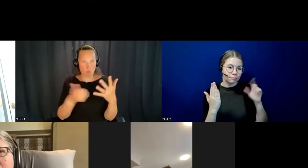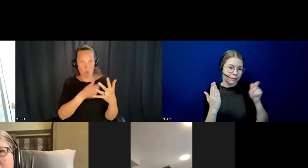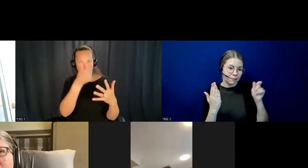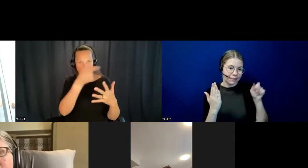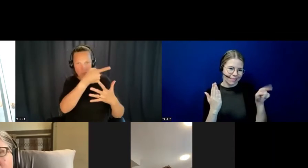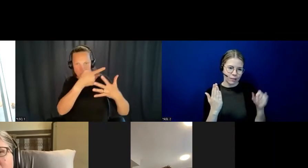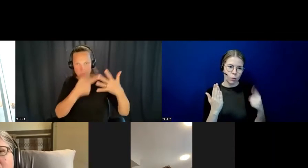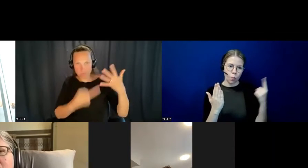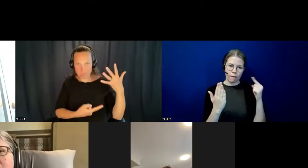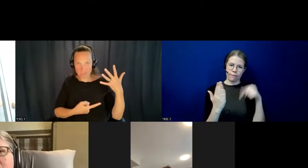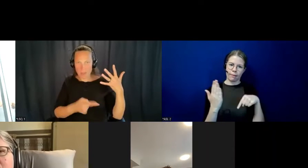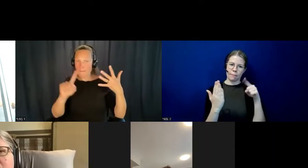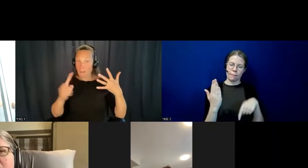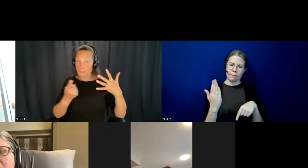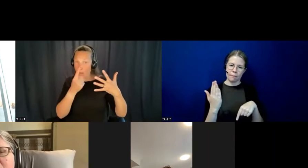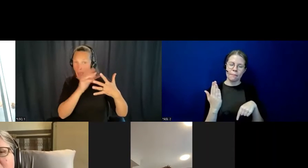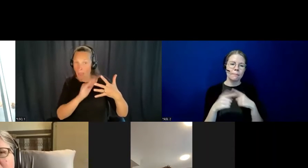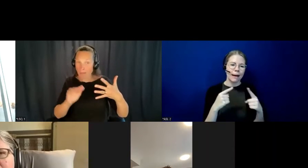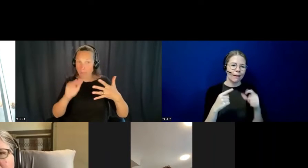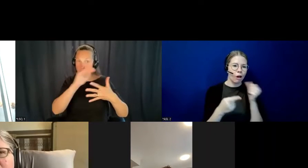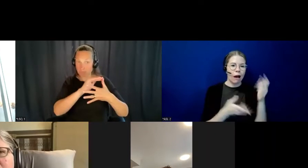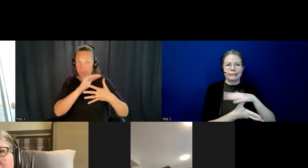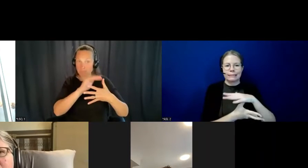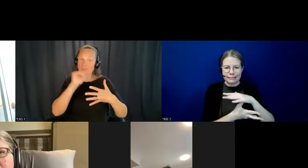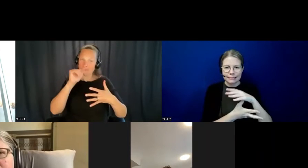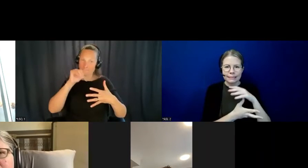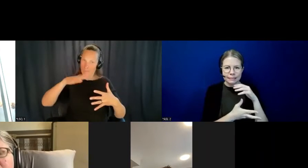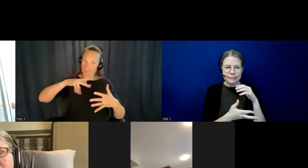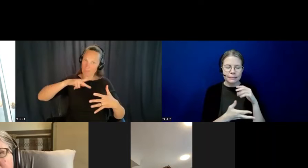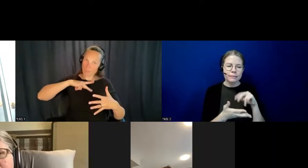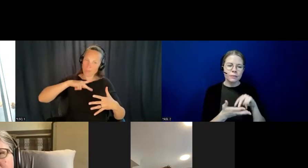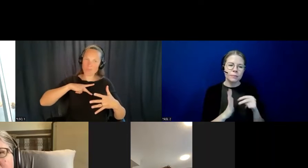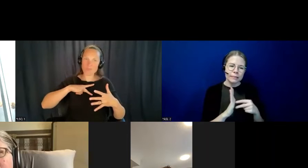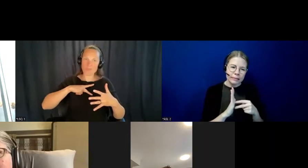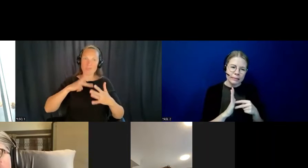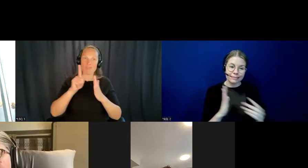THAT IT'S RELATIVELY IMPORTANT TO THE GOVERNMENT. EVEN THOUGH THE TIMEFRAME SEEMS TO HAVE BEEN A